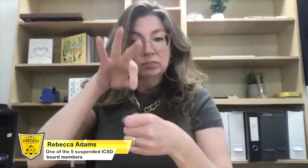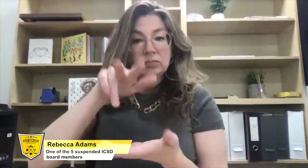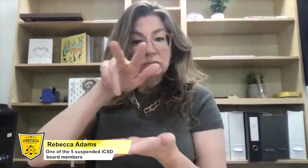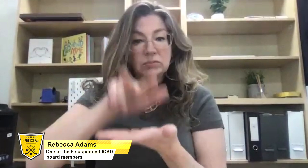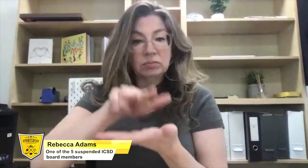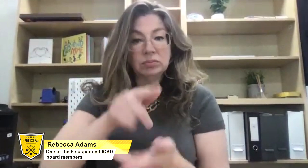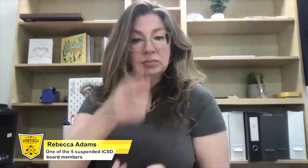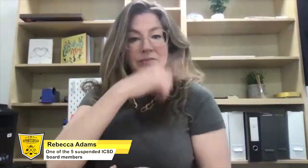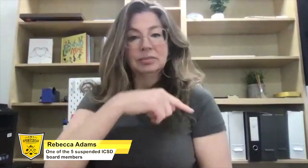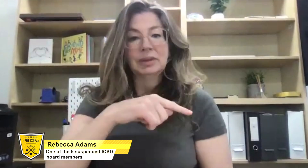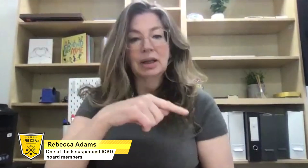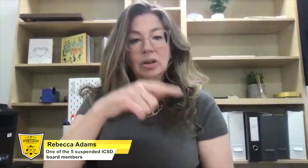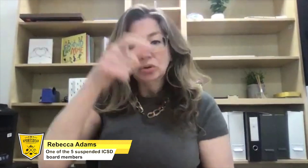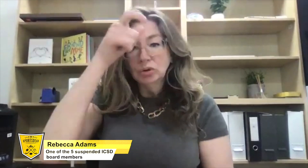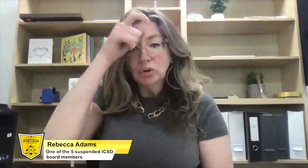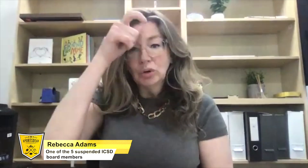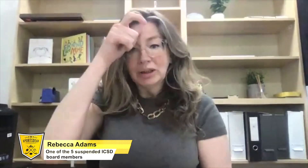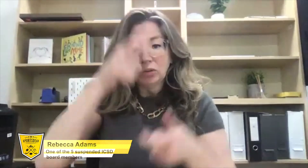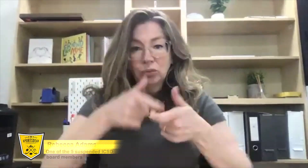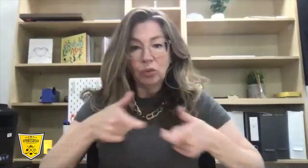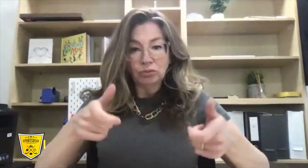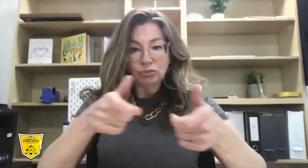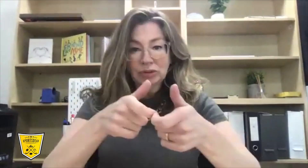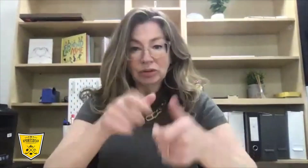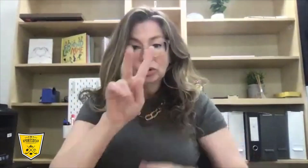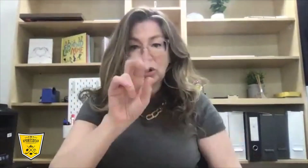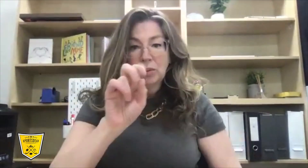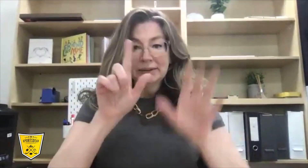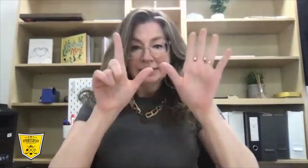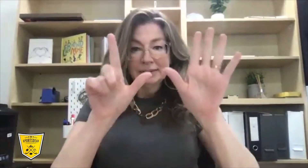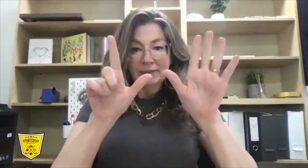the ICSD Congress in Turkey in 2017 worked on board,